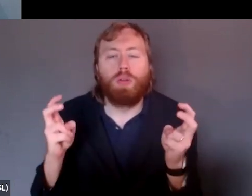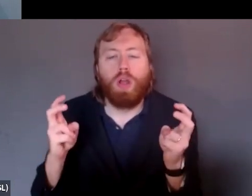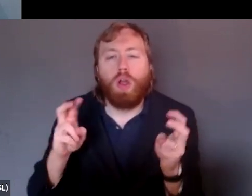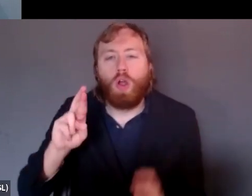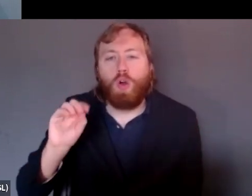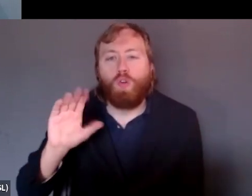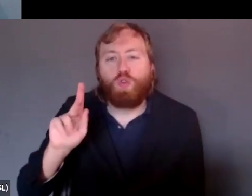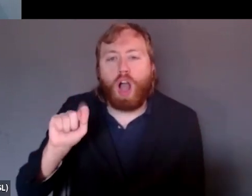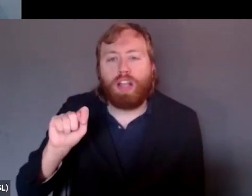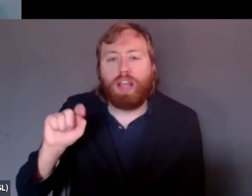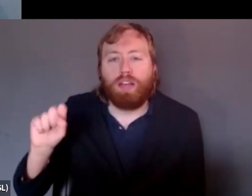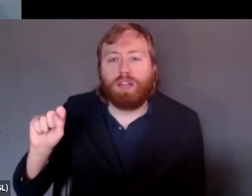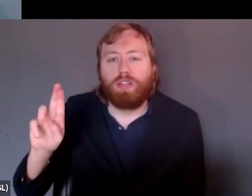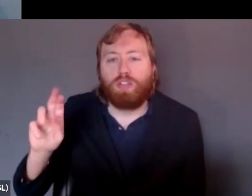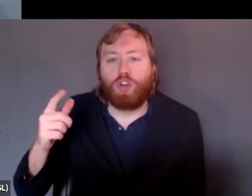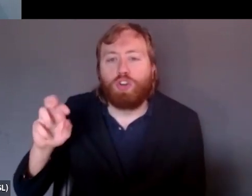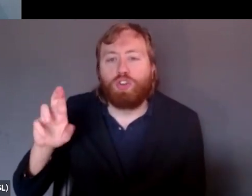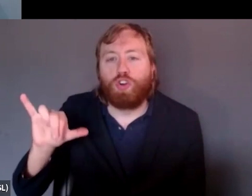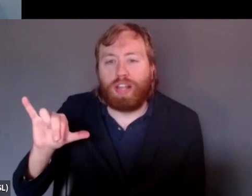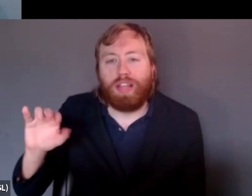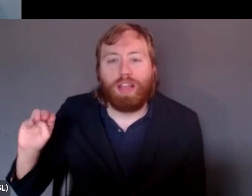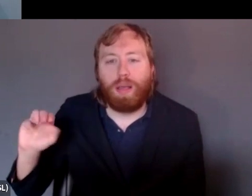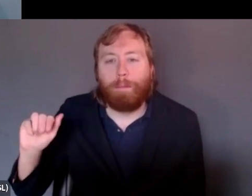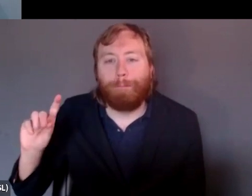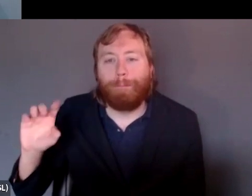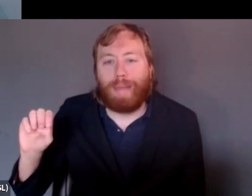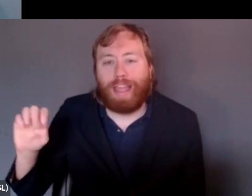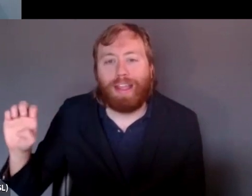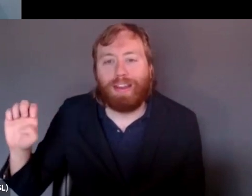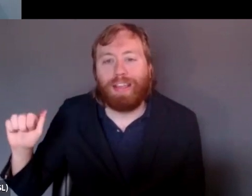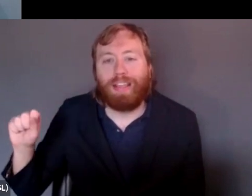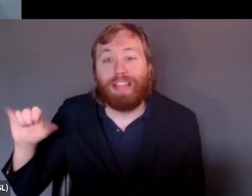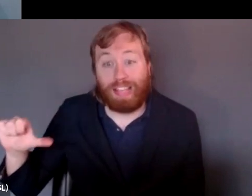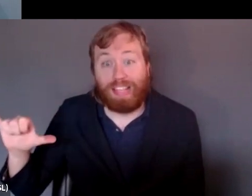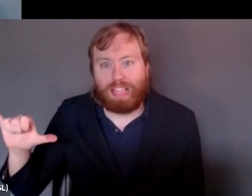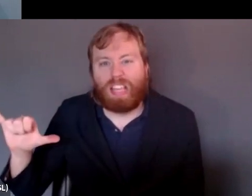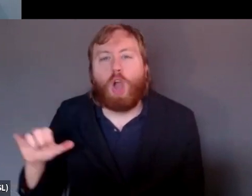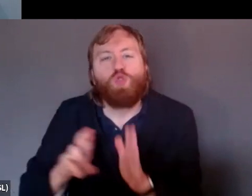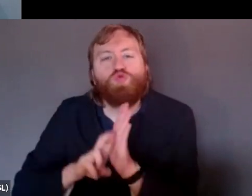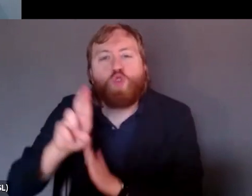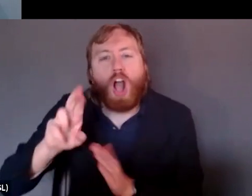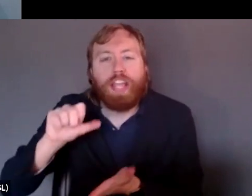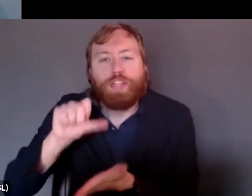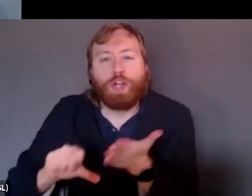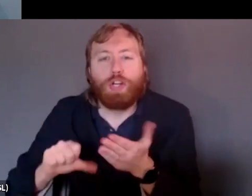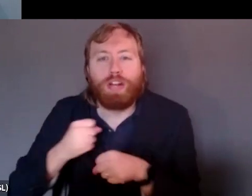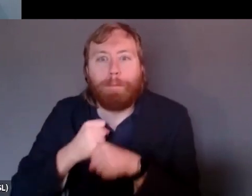If you're planning to do usability testing in-house where you're going to facilitate external people, that book is very good as well.